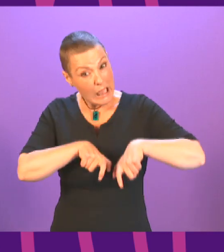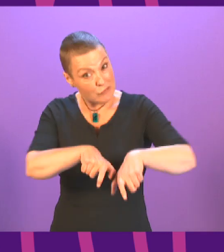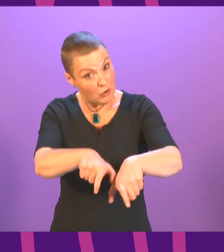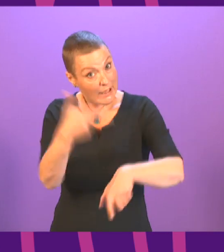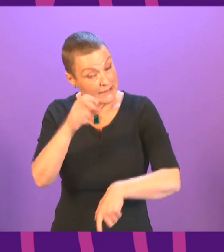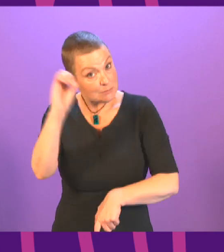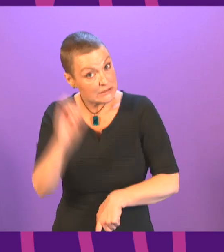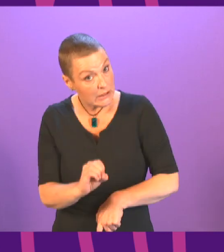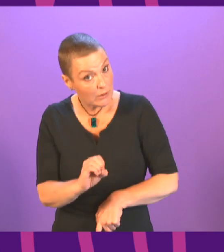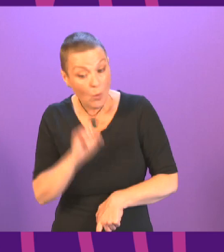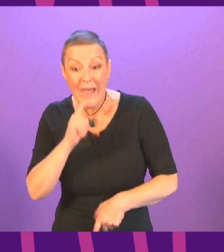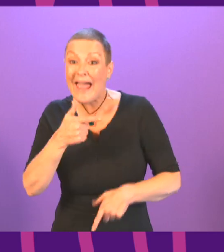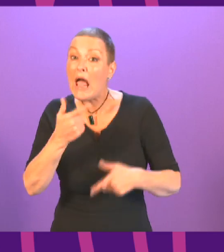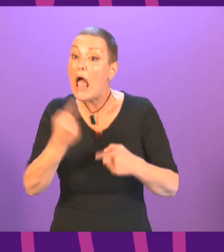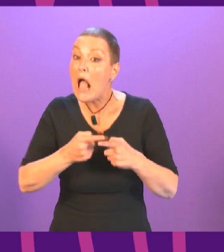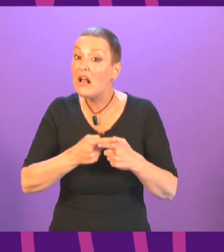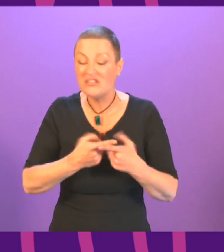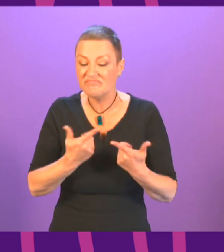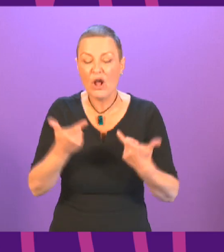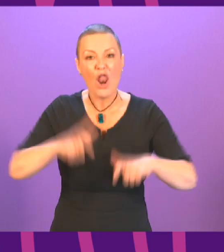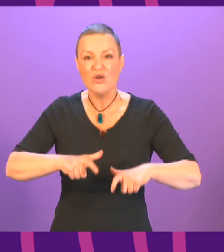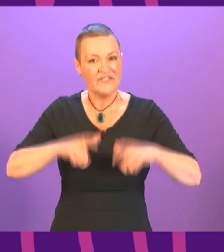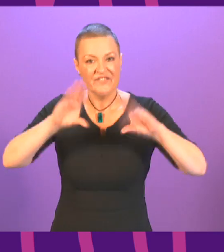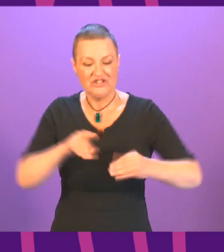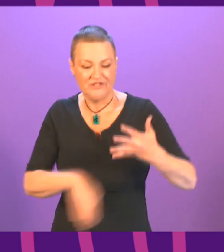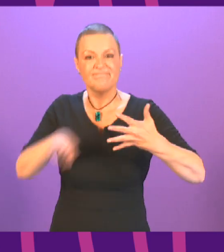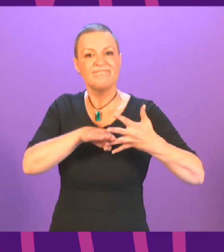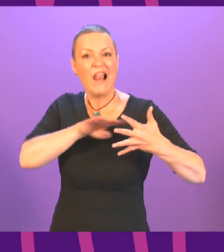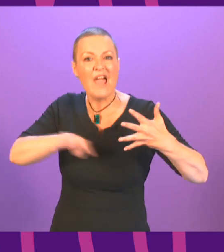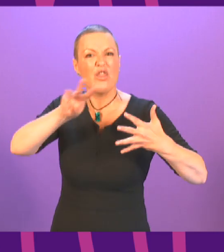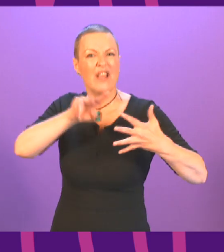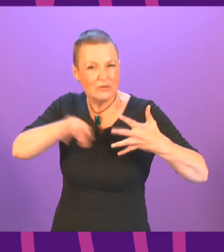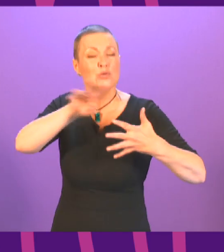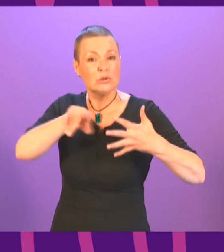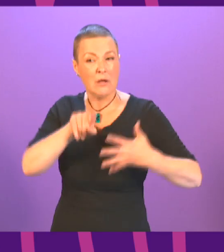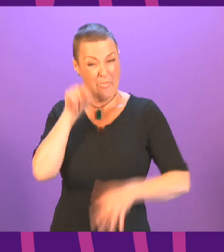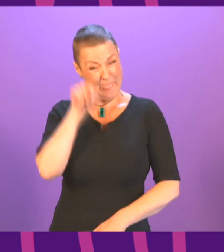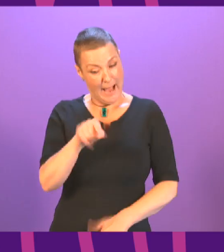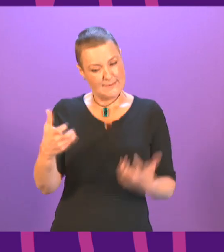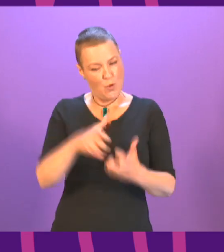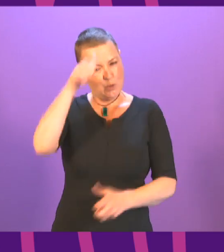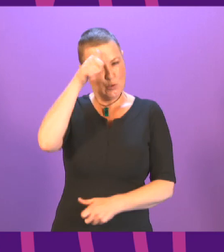continue to be on 80 per cent furlough once England is out of it.